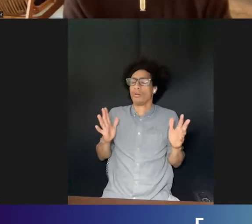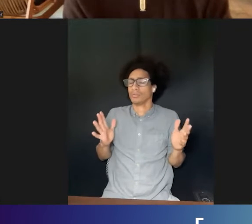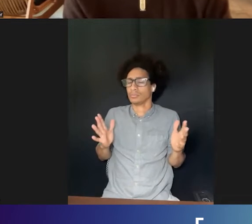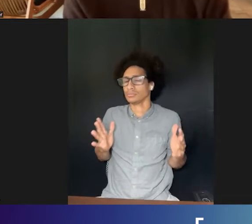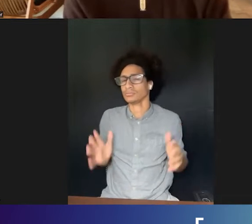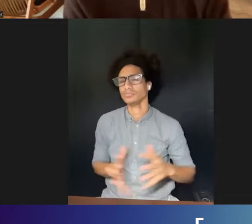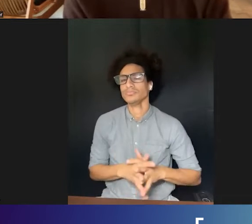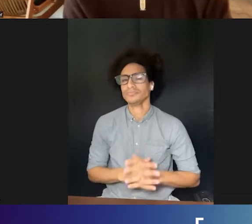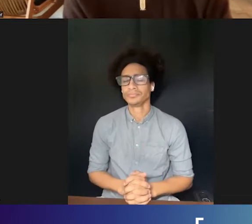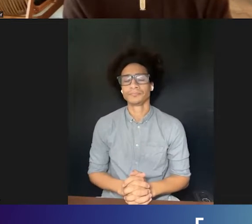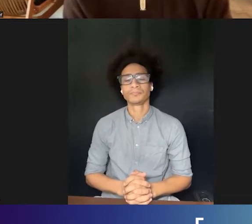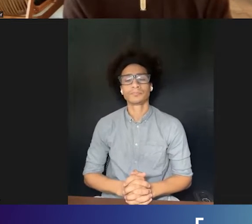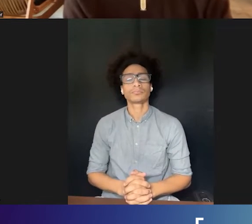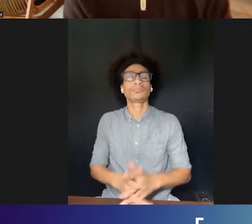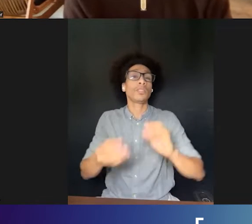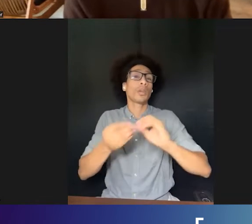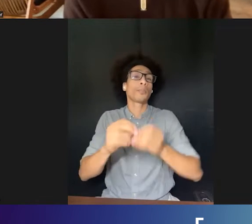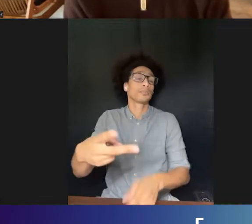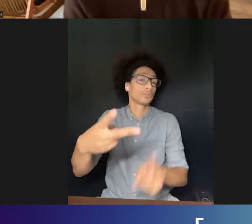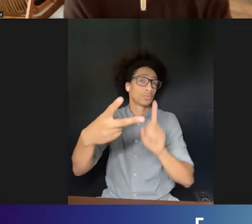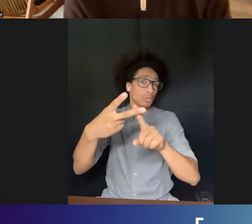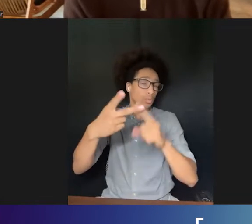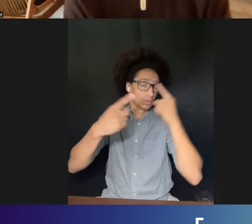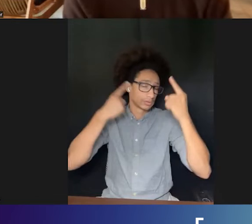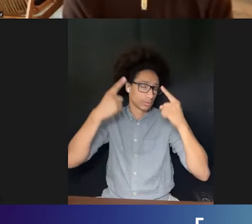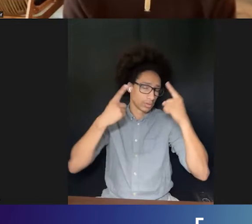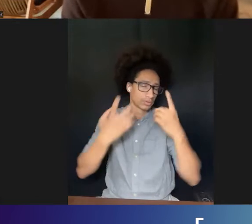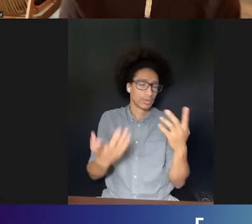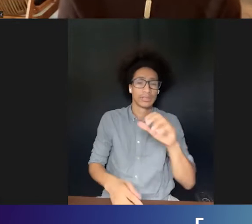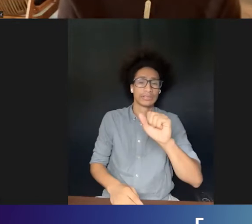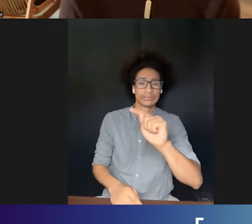number two consideration, Emma and Stephen, I wonder if there's anything you want to share